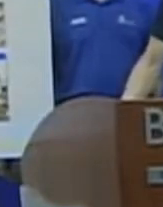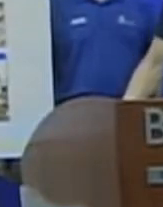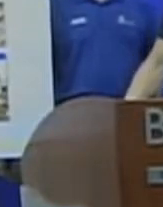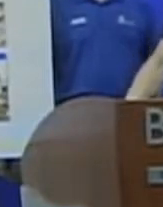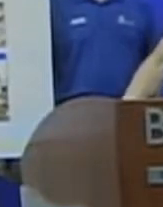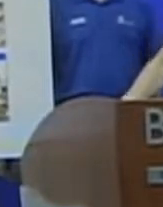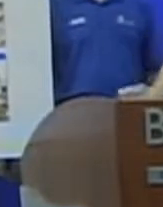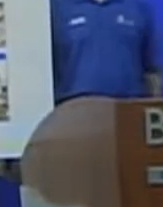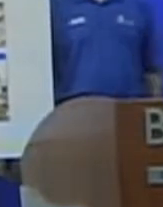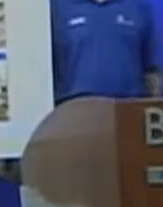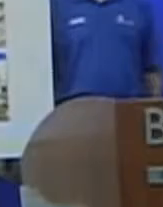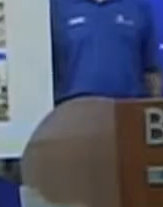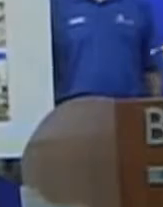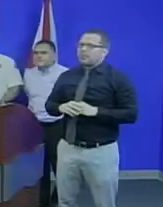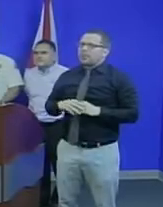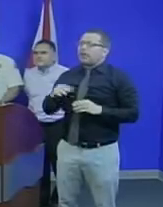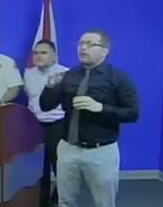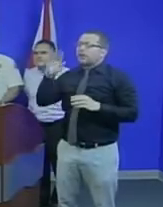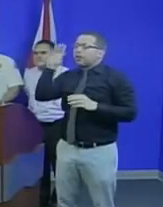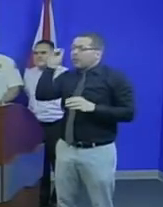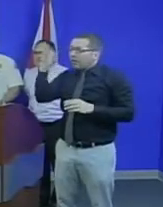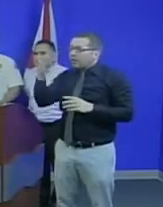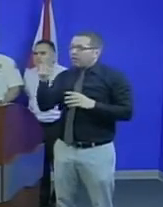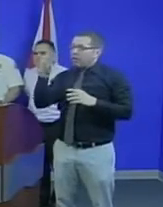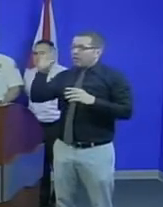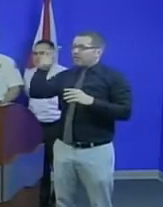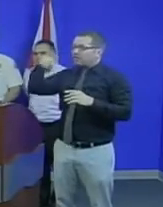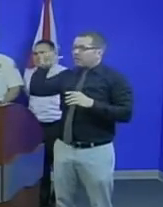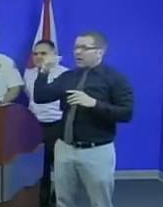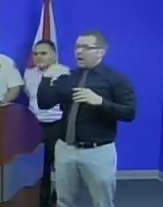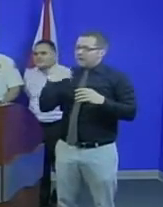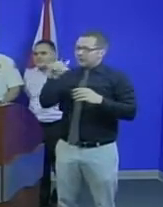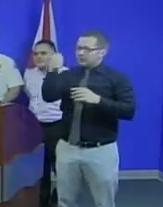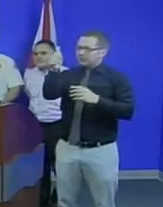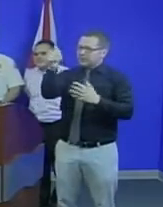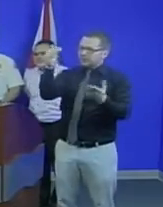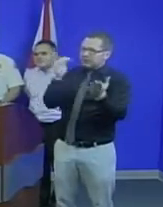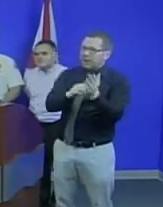FLORIDA, AND THEY'RE READY TO ASS OUR COUNTY ANY WAY THEY CAN. IF YOU HAVE A POWER OUTAGE AND